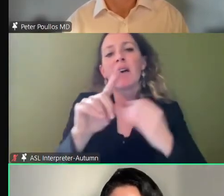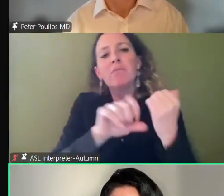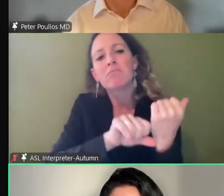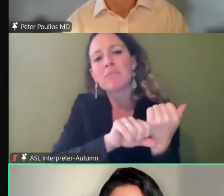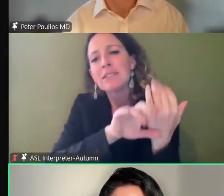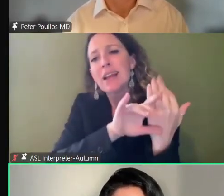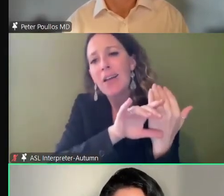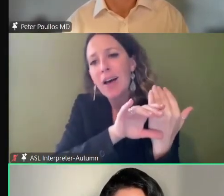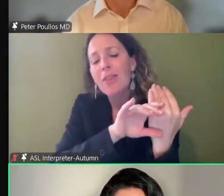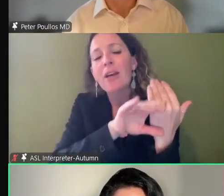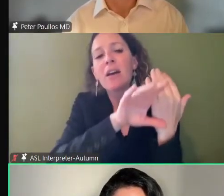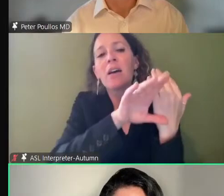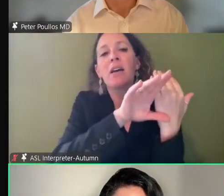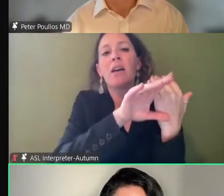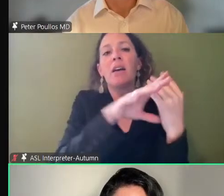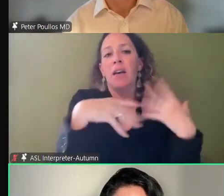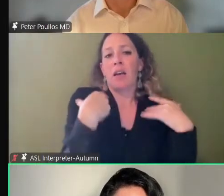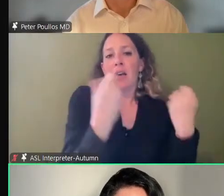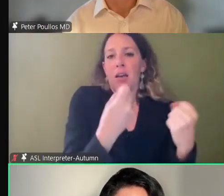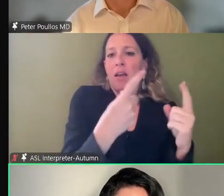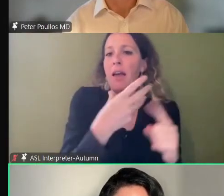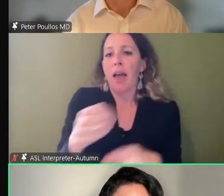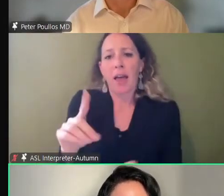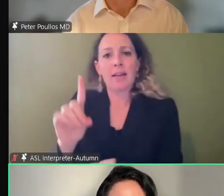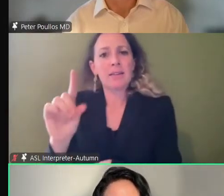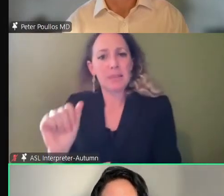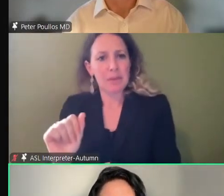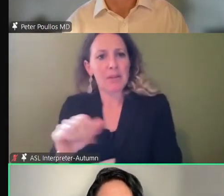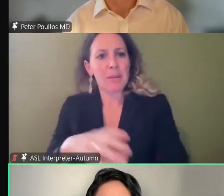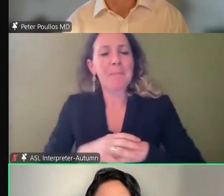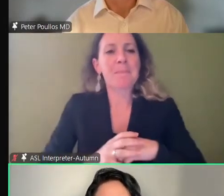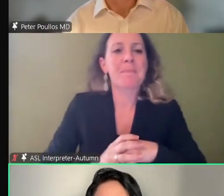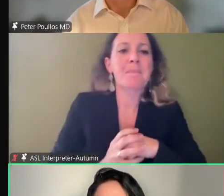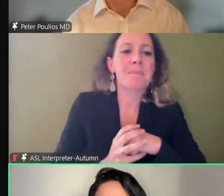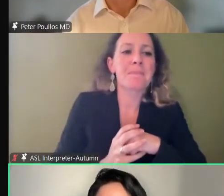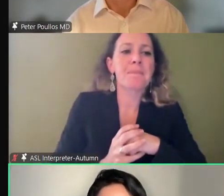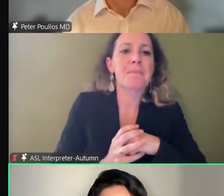So, we're going to transition to session 1, and we wanted to share with you, this is a very